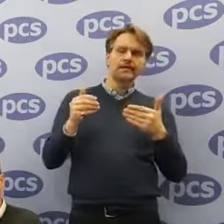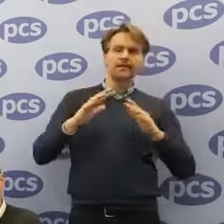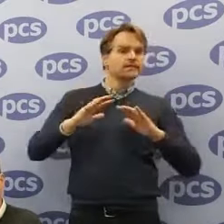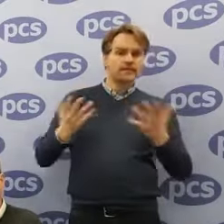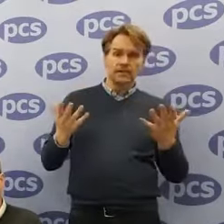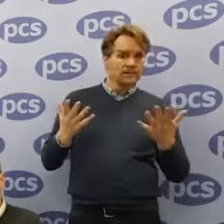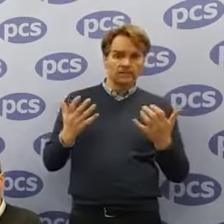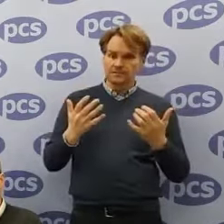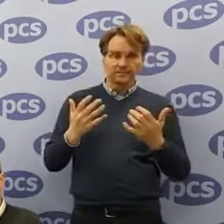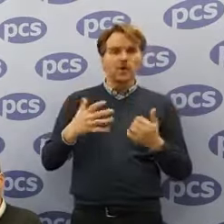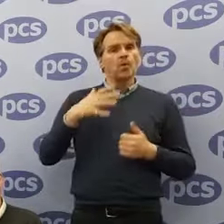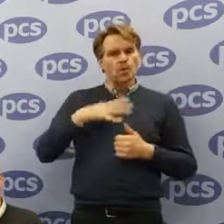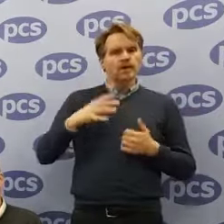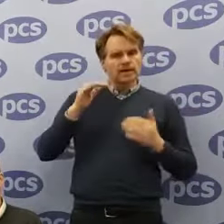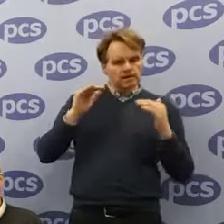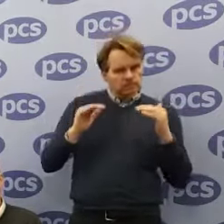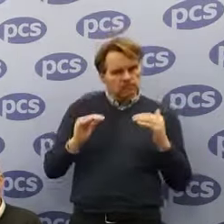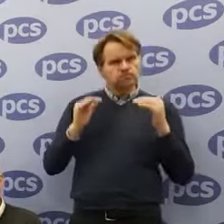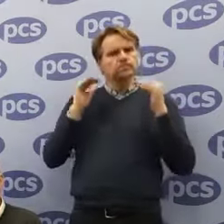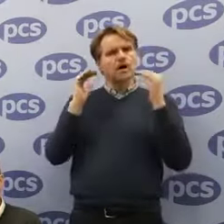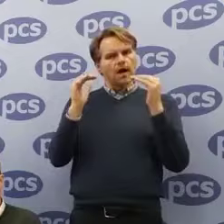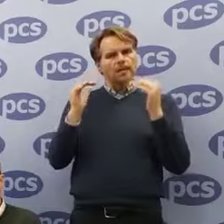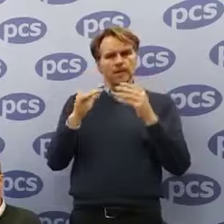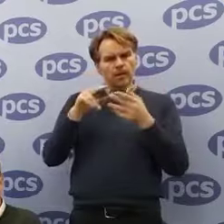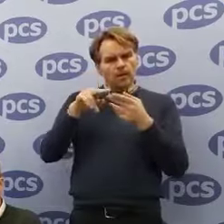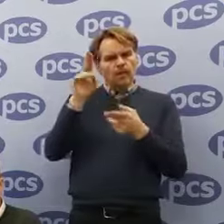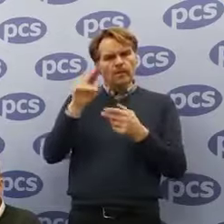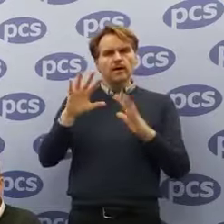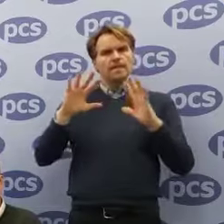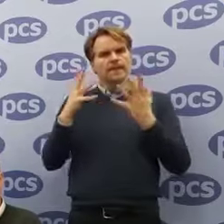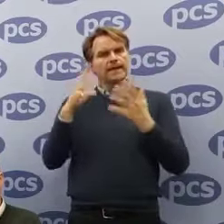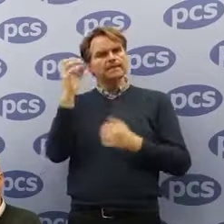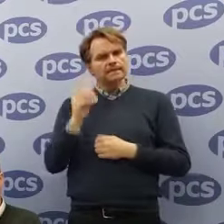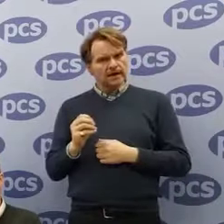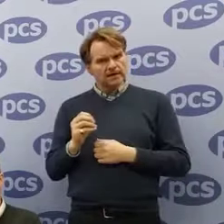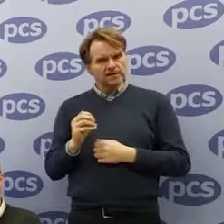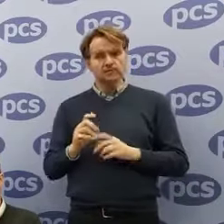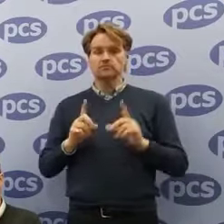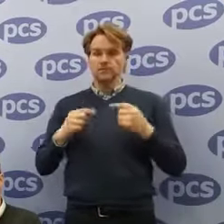make up some of what we have lost. But we are consulting our reps and our members